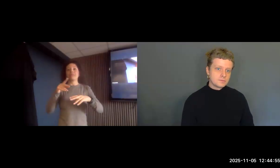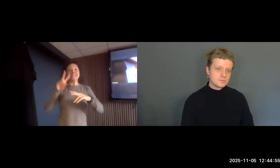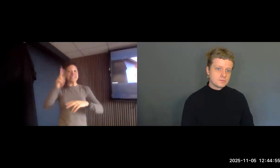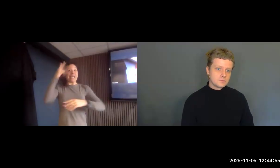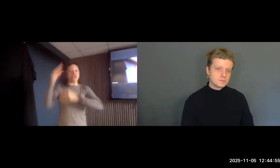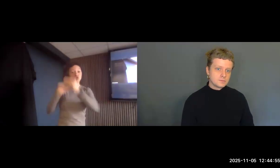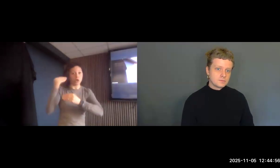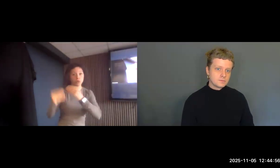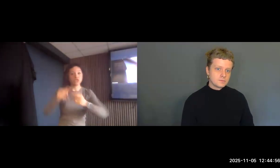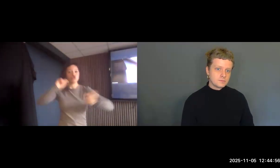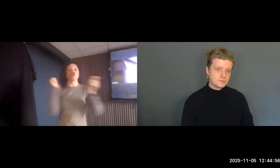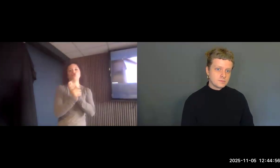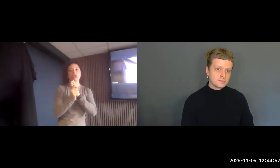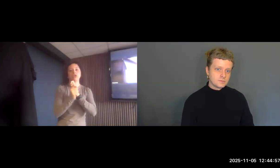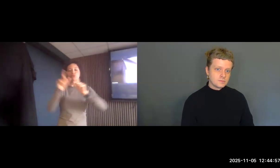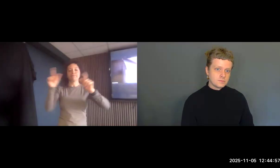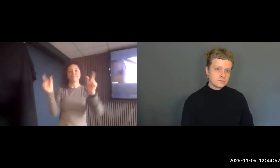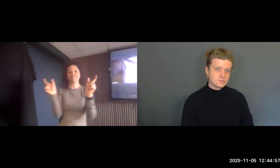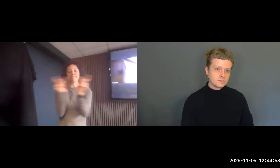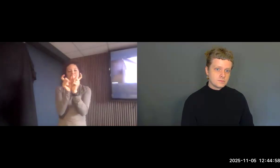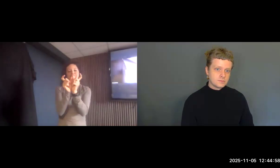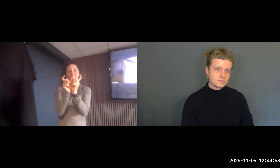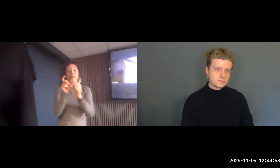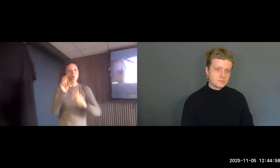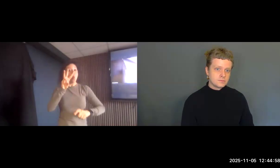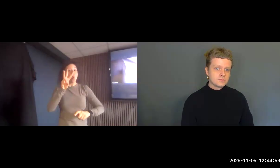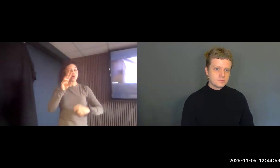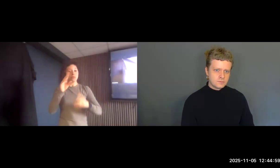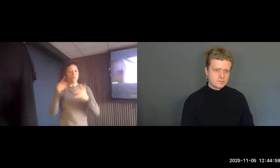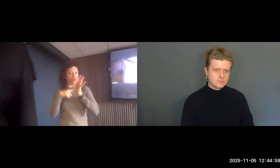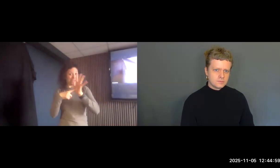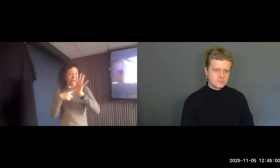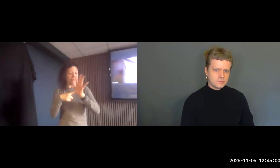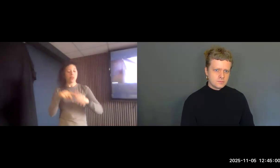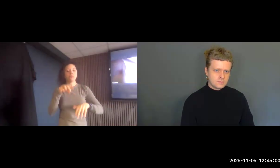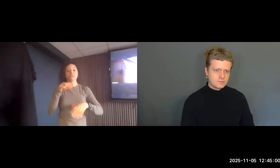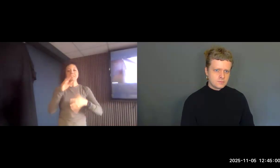It was, but then in the second generation, we saw a change in this sign.